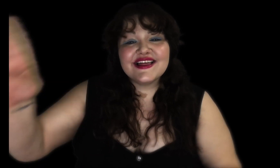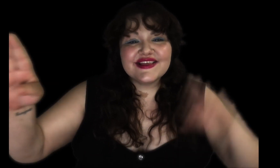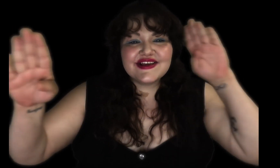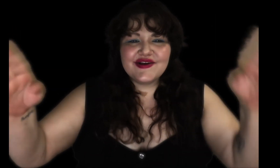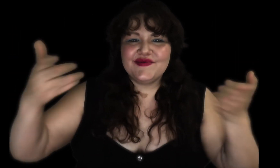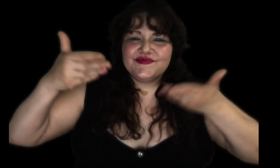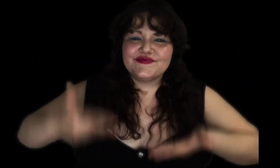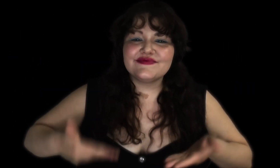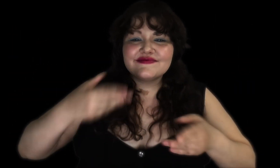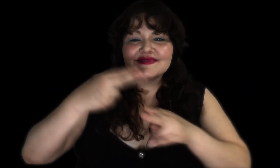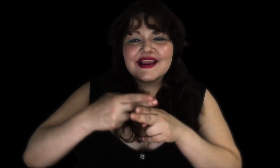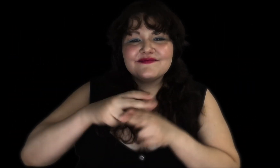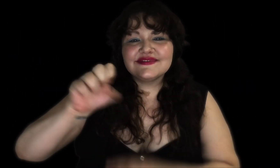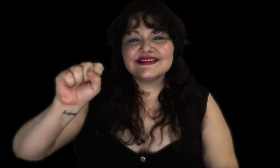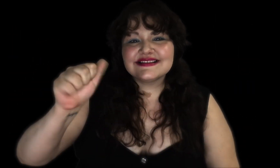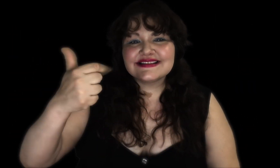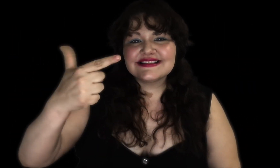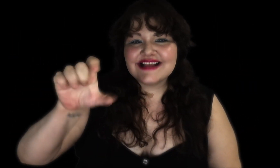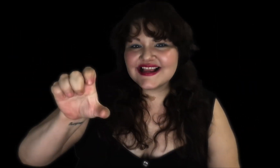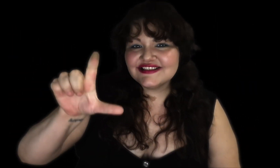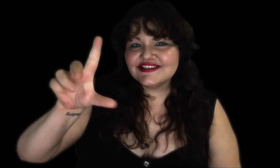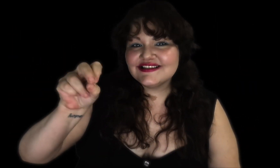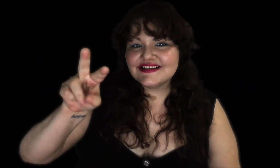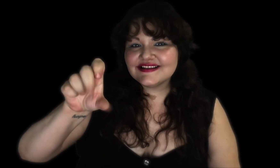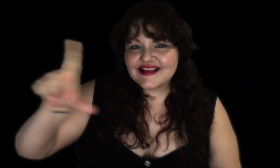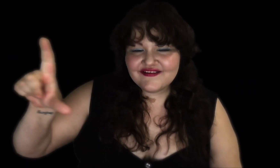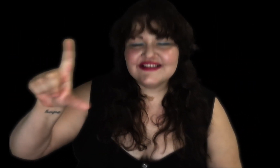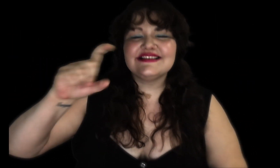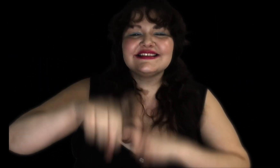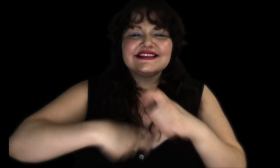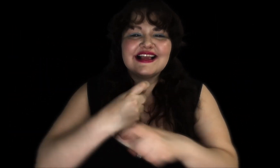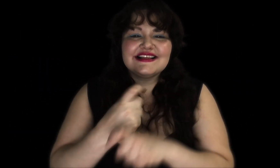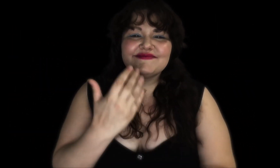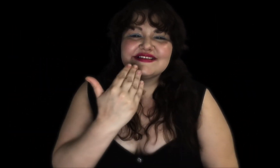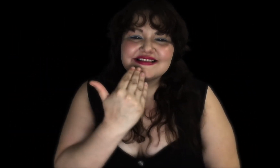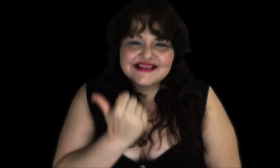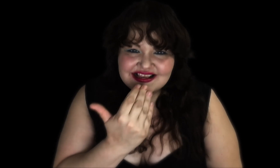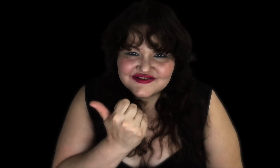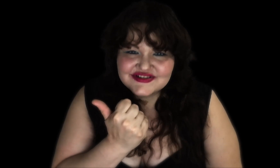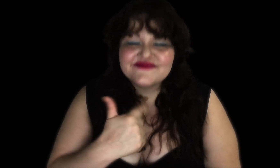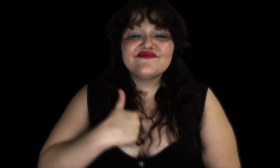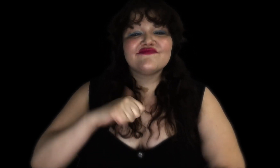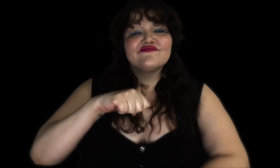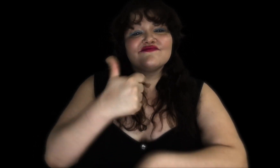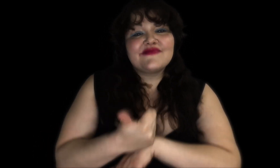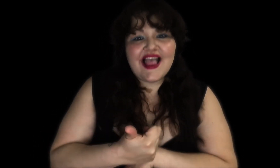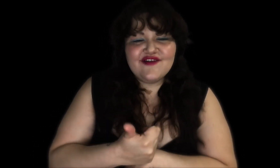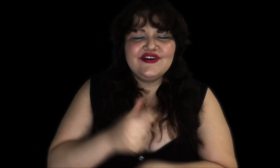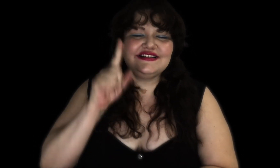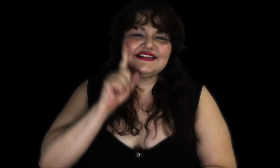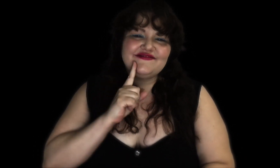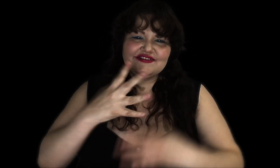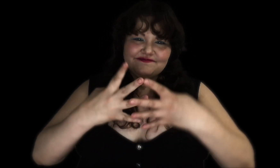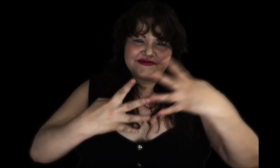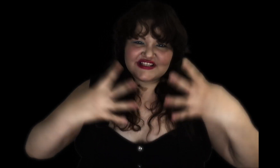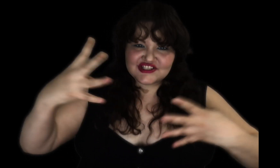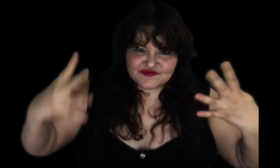Hello, hello! My name is Sage Lovell, this is how you sign my name, and I am the founder of Deaf Spectrum.